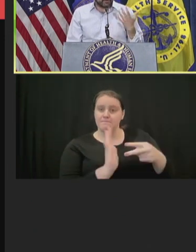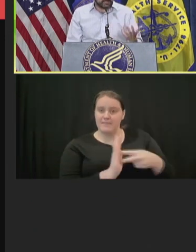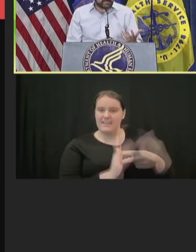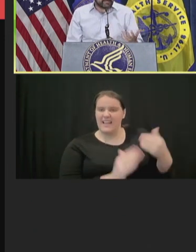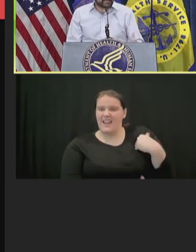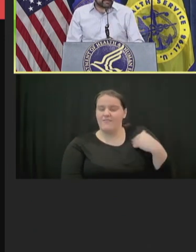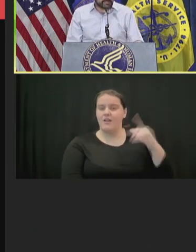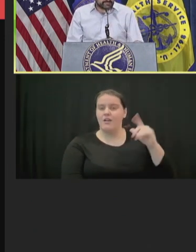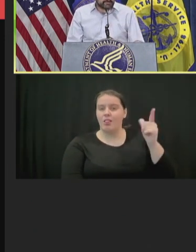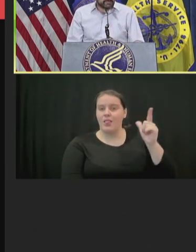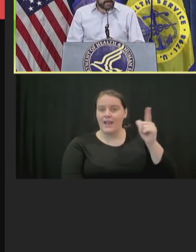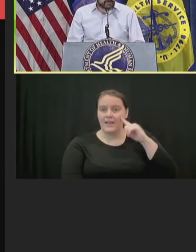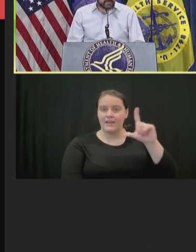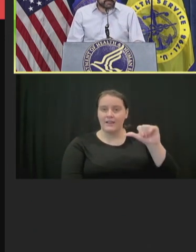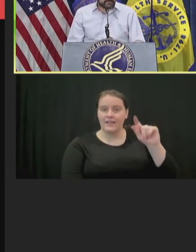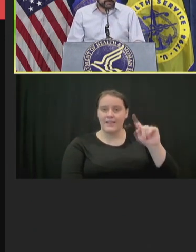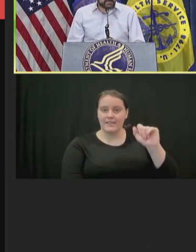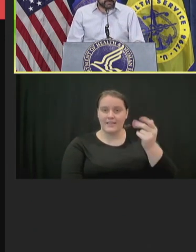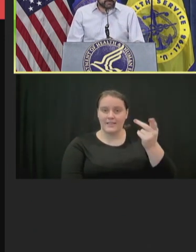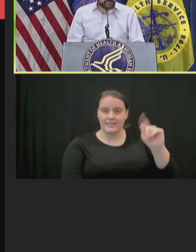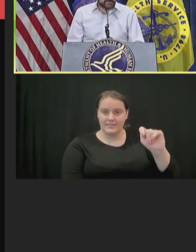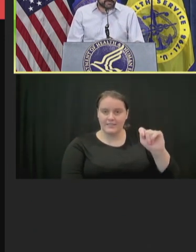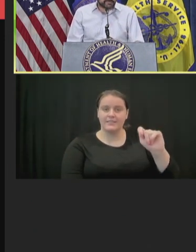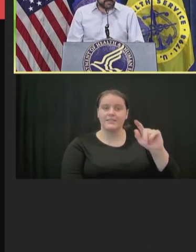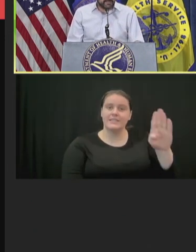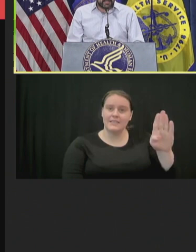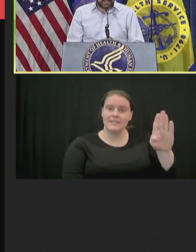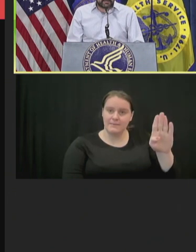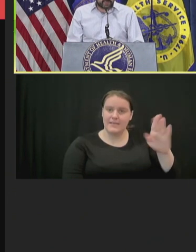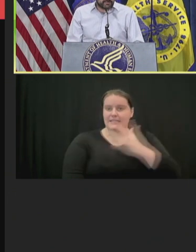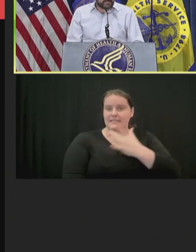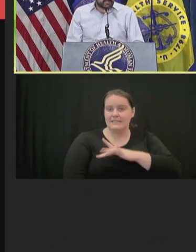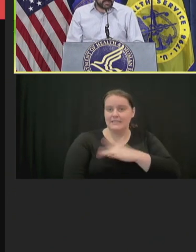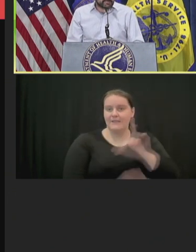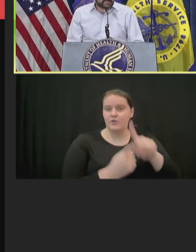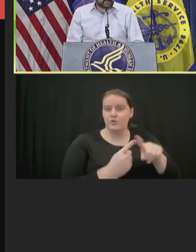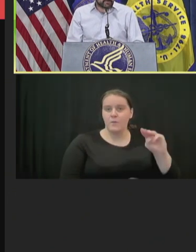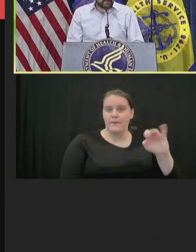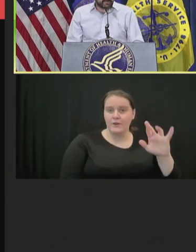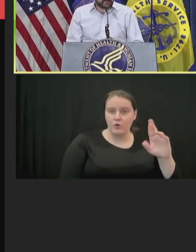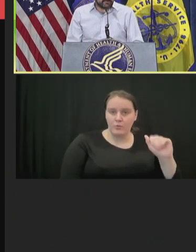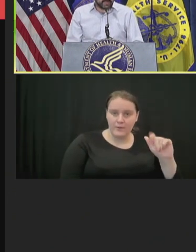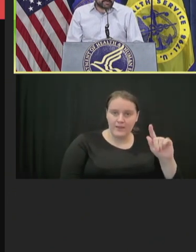least sensitized to mycobacterium tuberculosis. And the primary analysis will evaluate vaccine